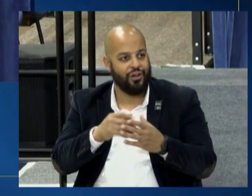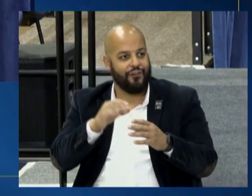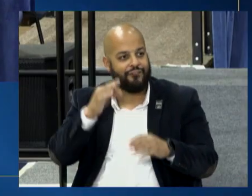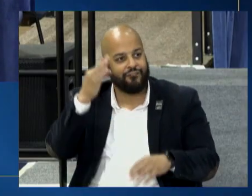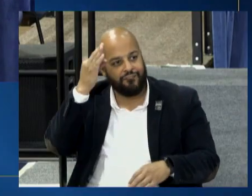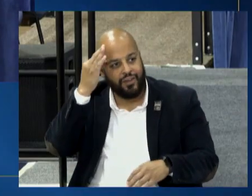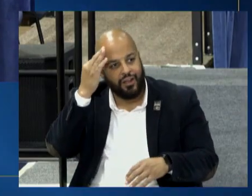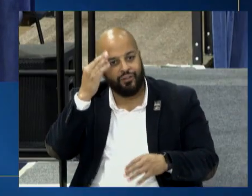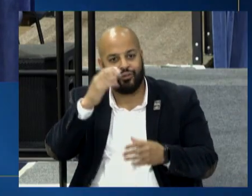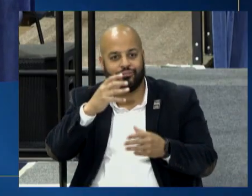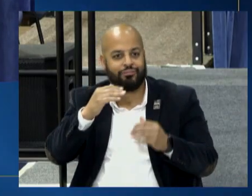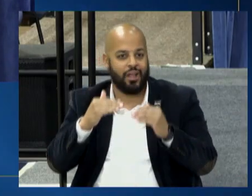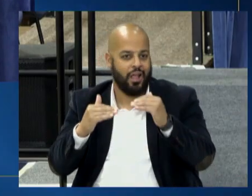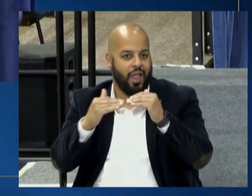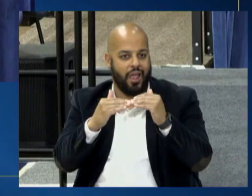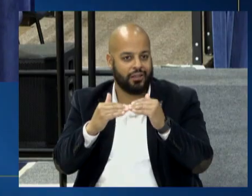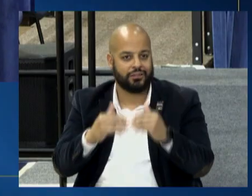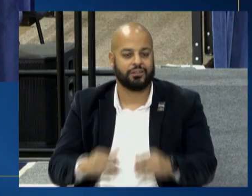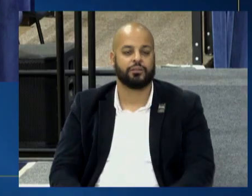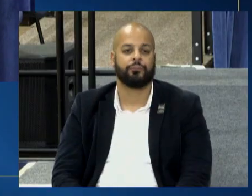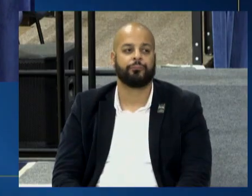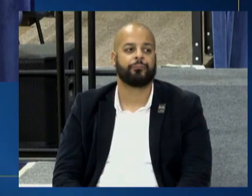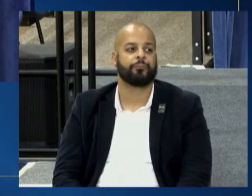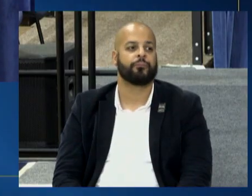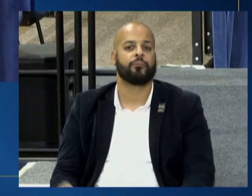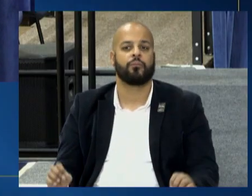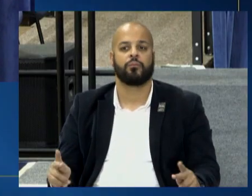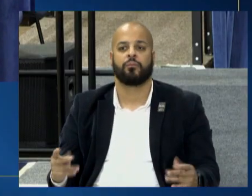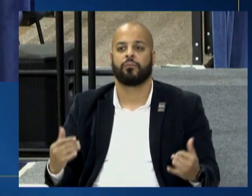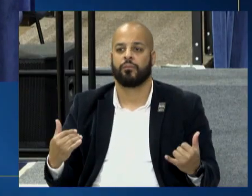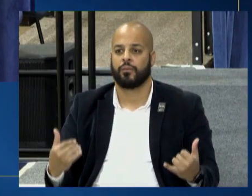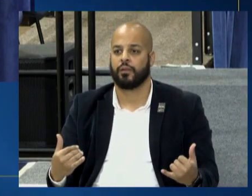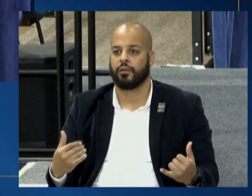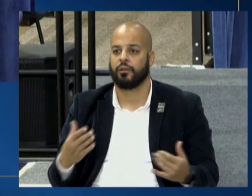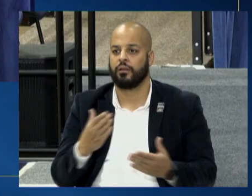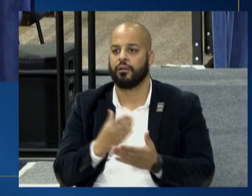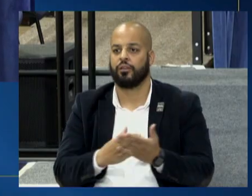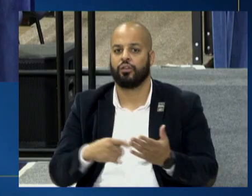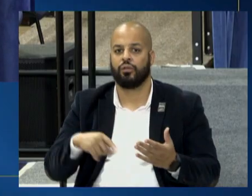colleagues. Okay. So, at this point some of you may have been wondering. We were hoping